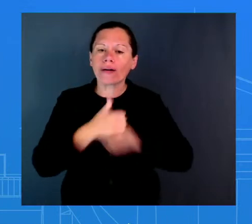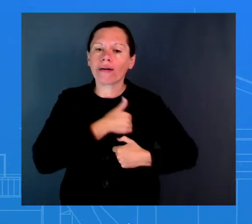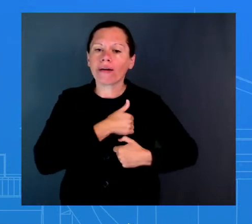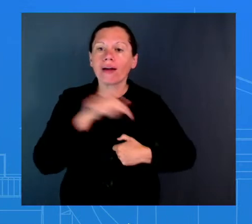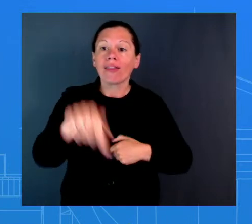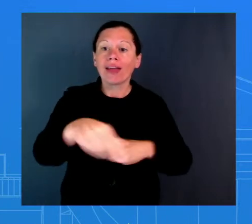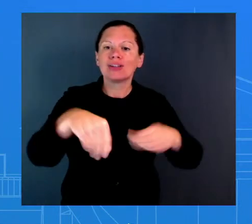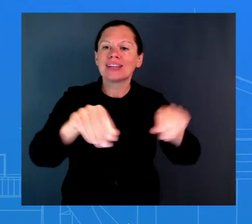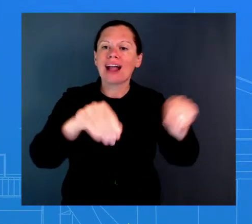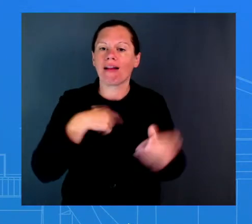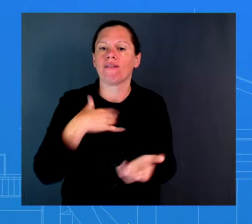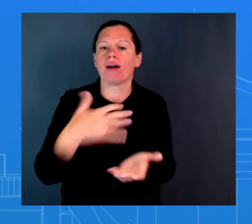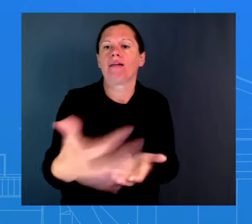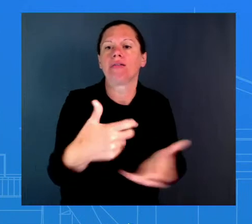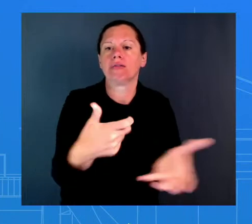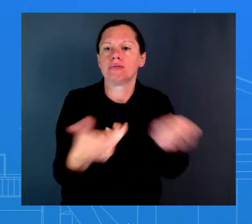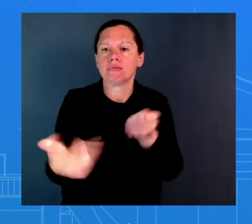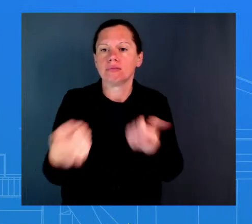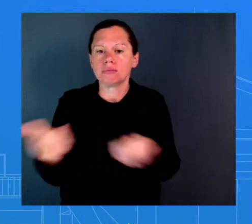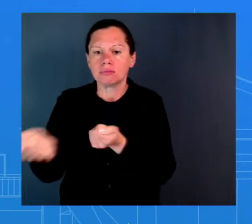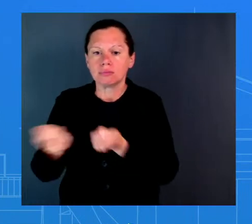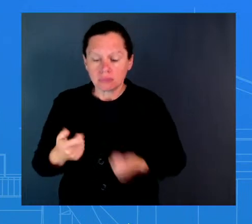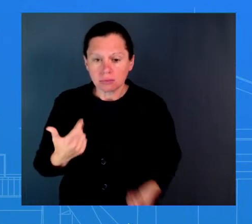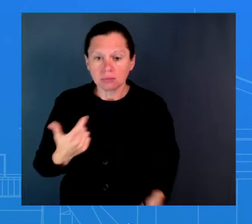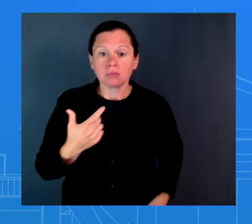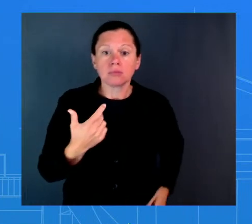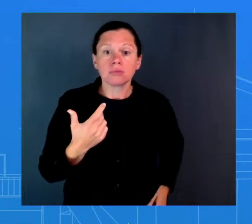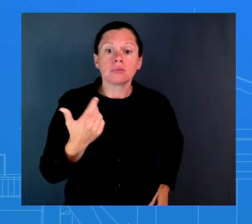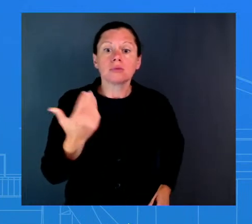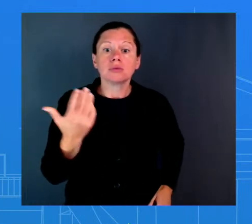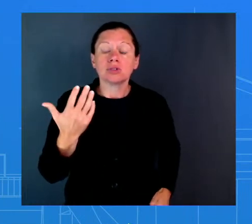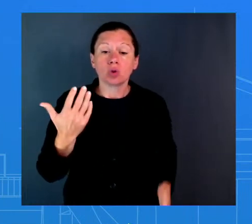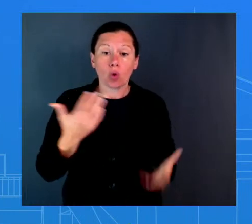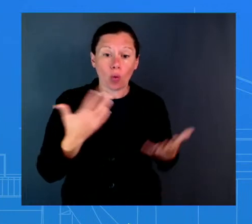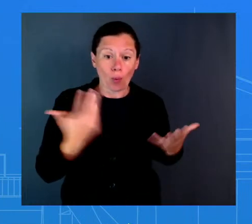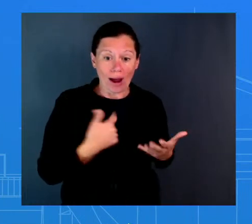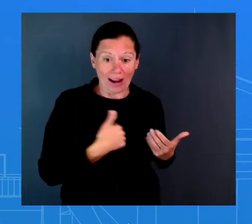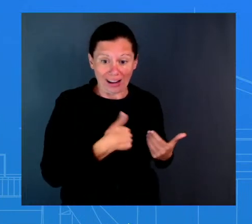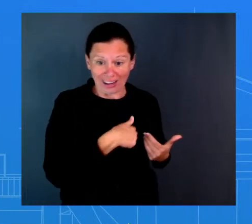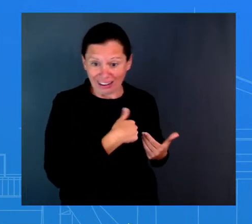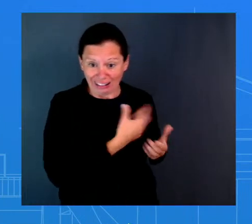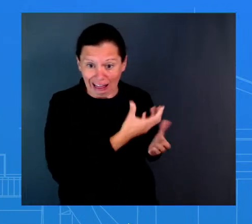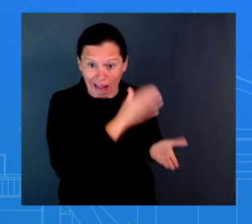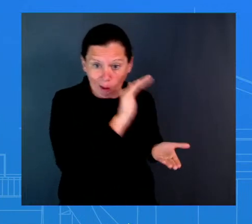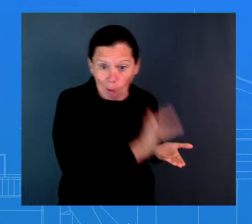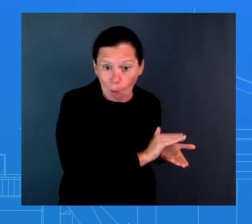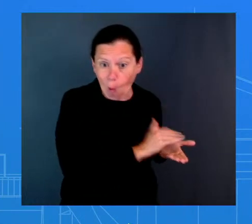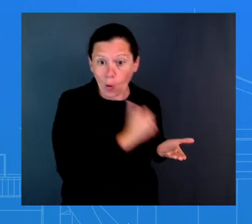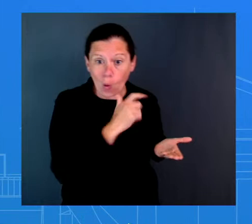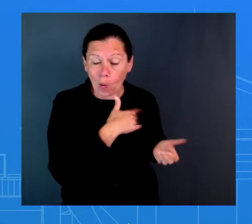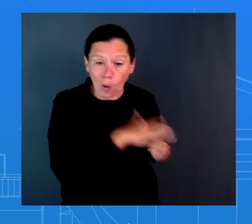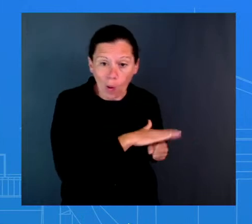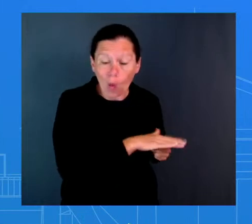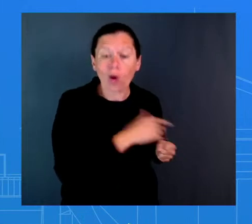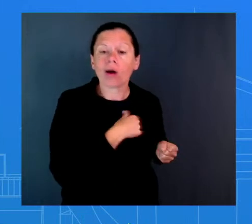what we provide through drawdown to Ukraine and also what we put on contract for purchase to Ukraine through the Ukraine Security Assistance Initiative.